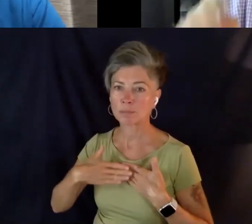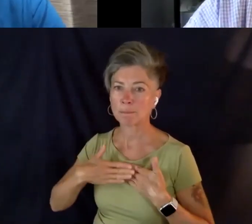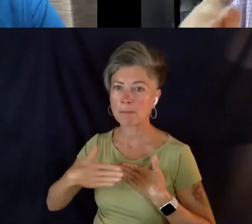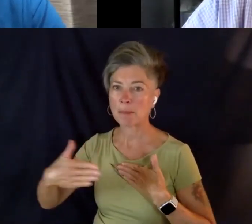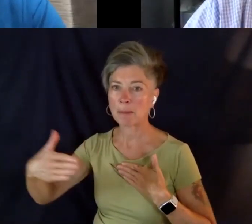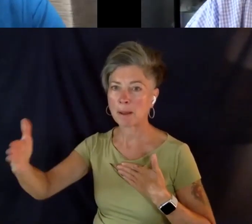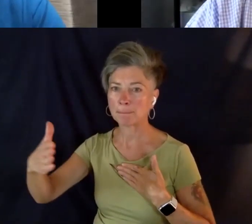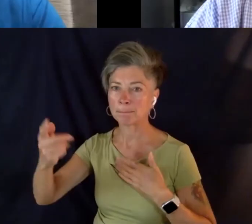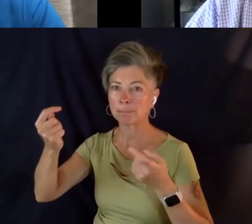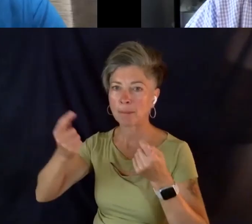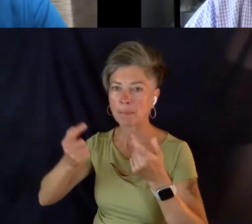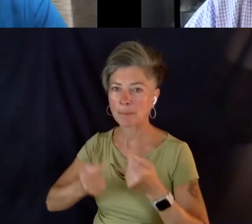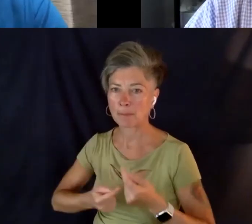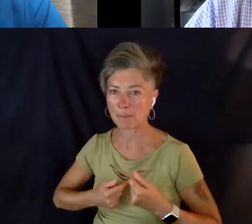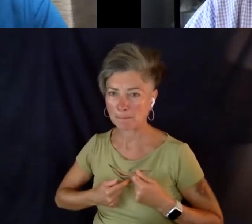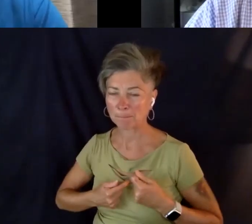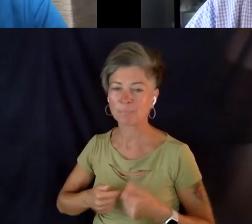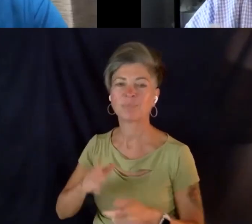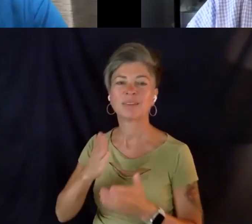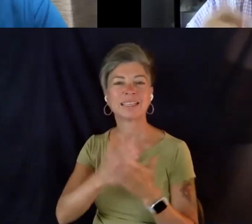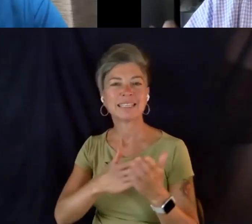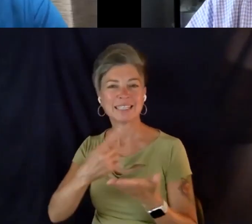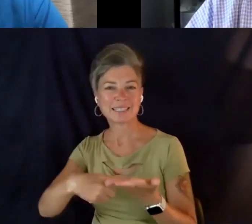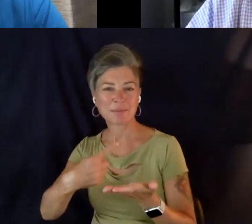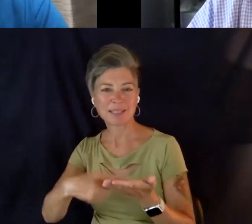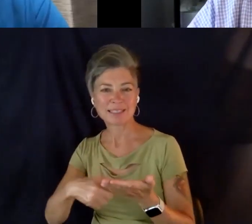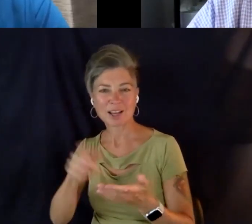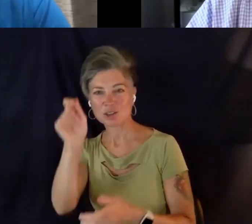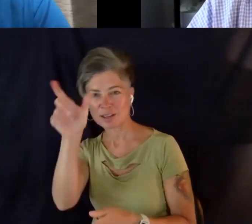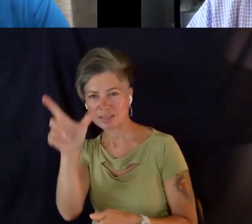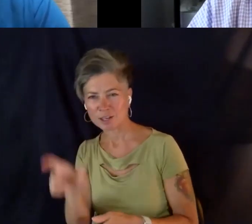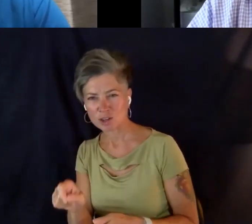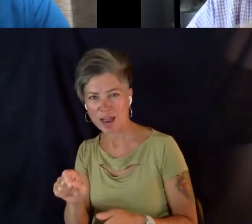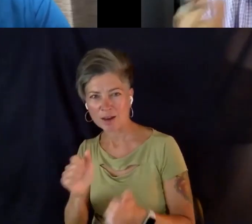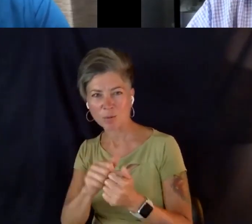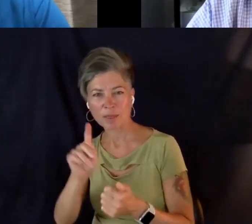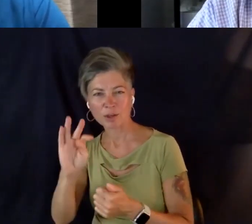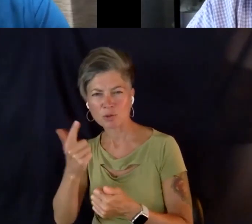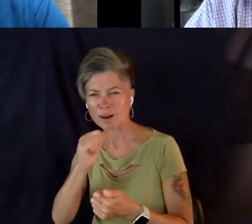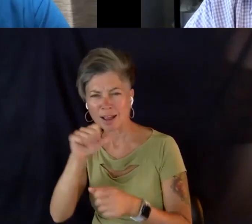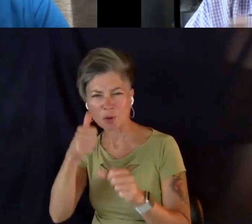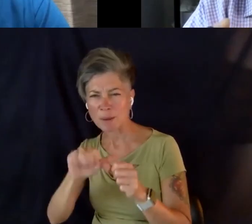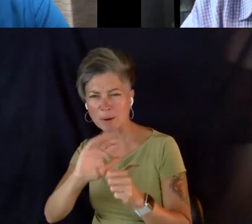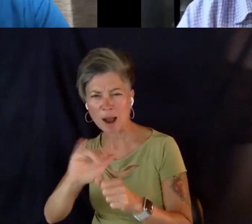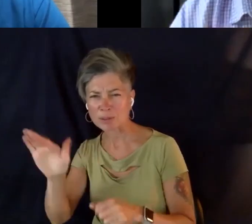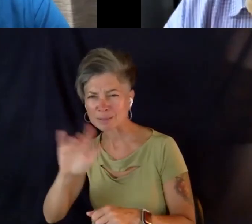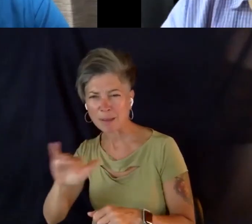And there's been some discussion in the chat about what that drug is that I don't remember how it's spelled or said,